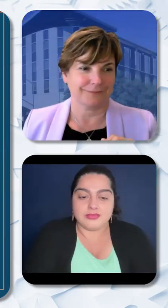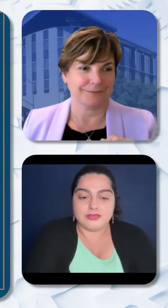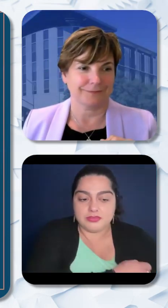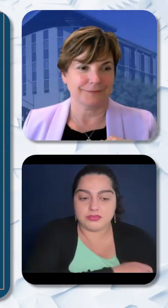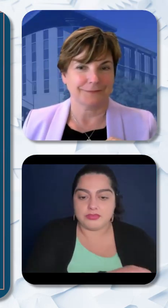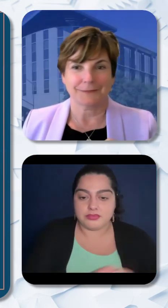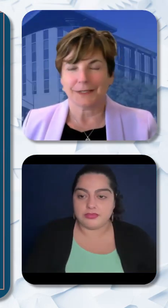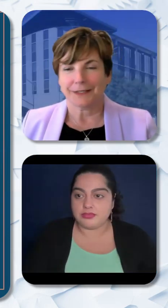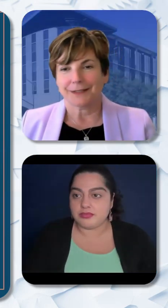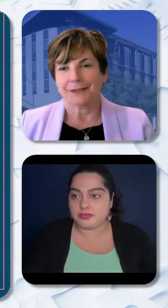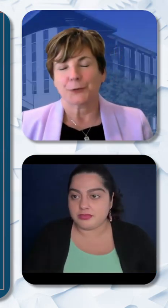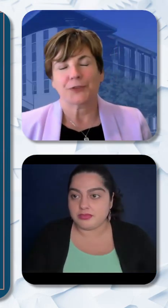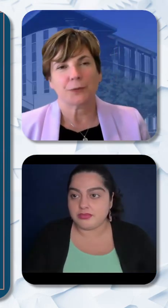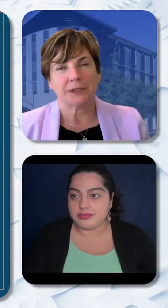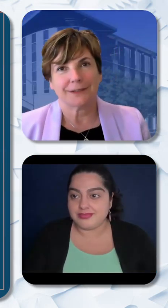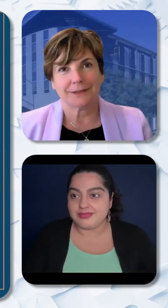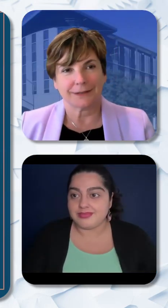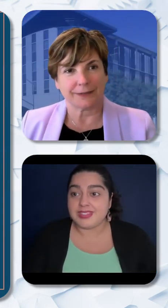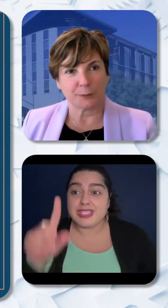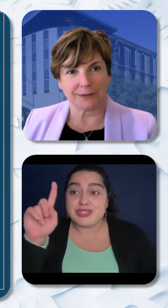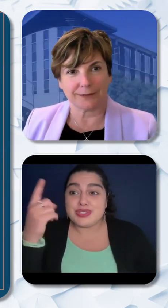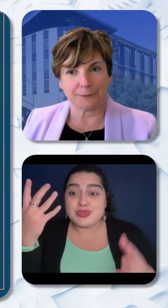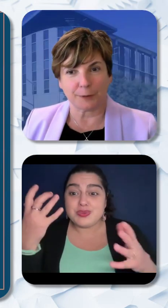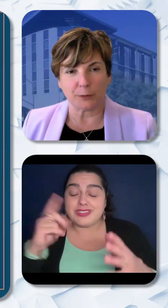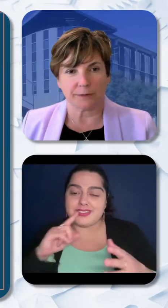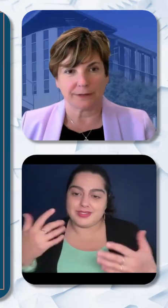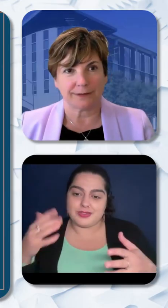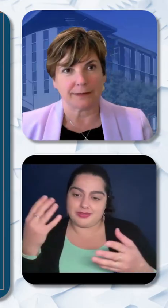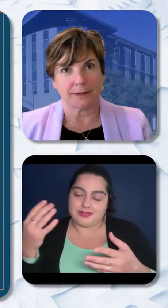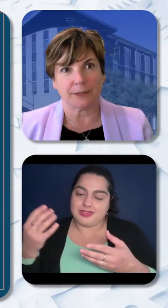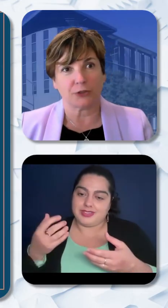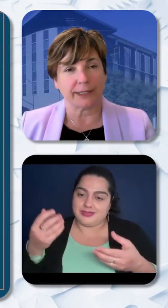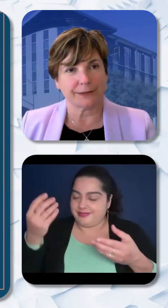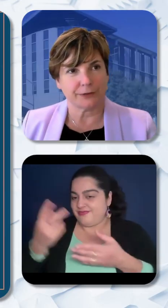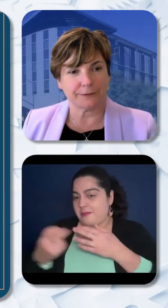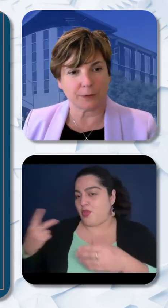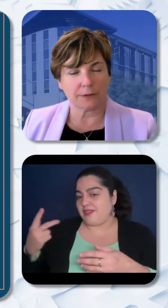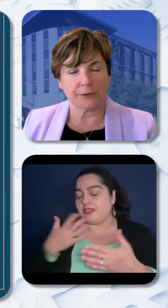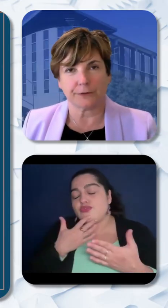[Rachel Heenan] So we just wanted to express from both of us our gratitude for all of